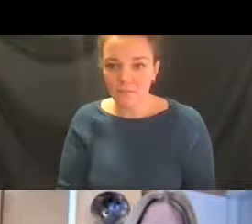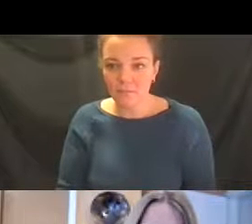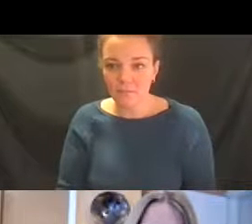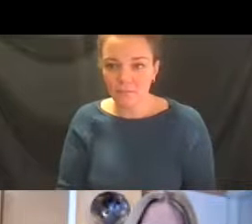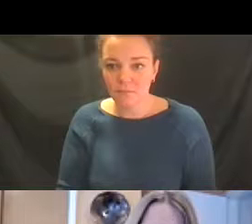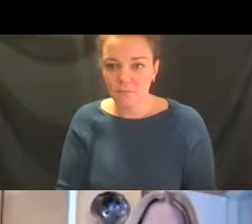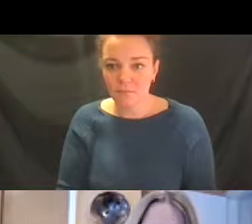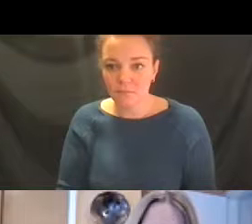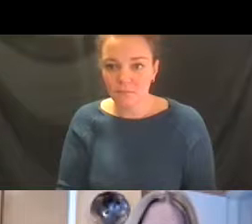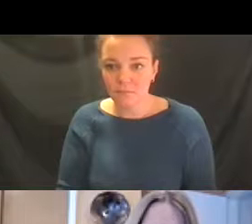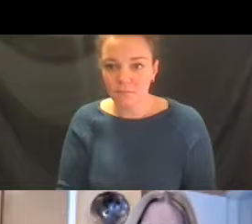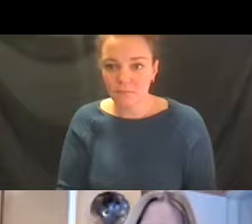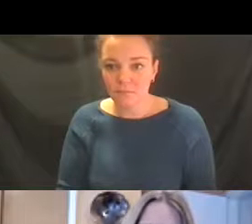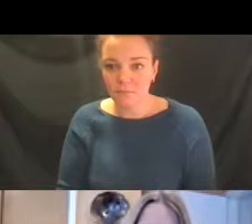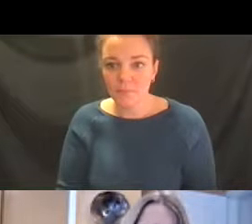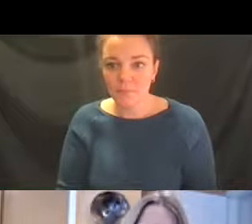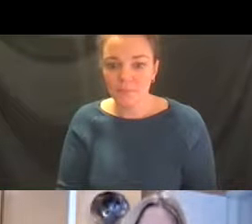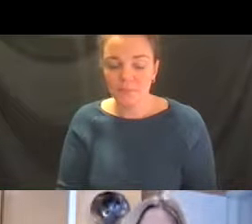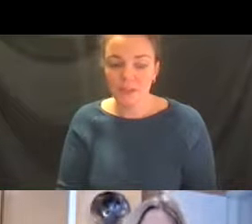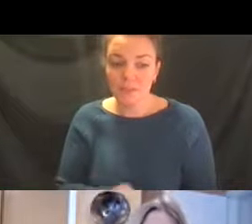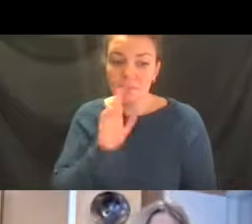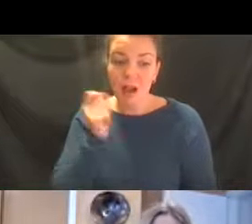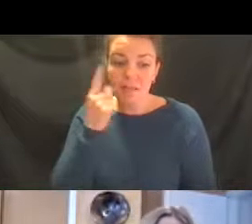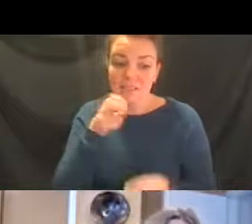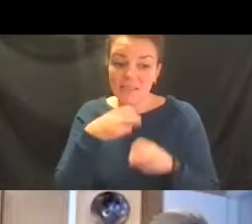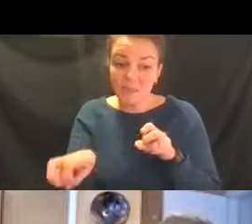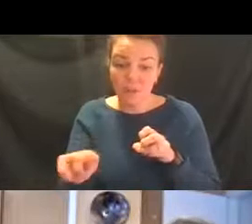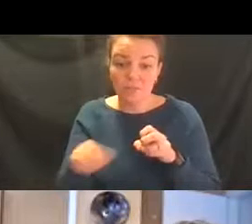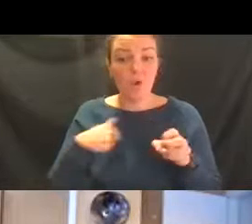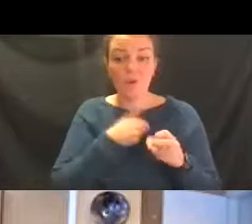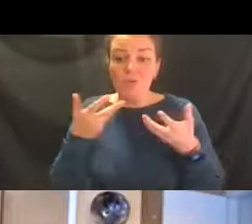Yeah, and it's difficult. you don't want to talk about it. Nobody wants to talk about